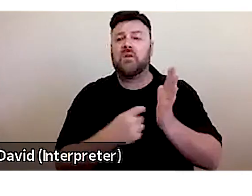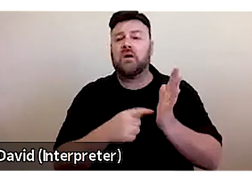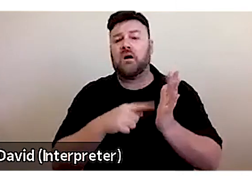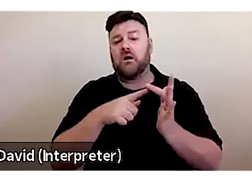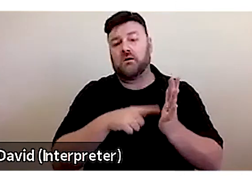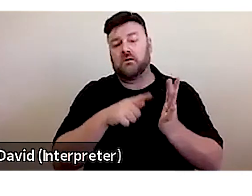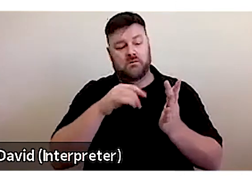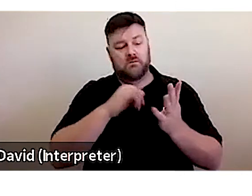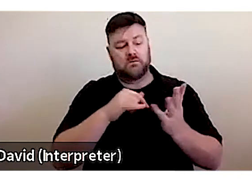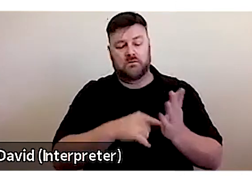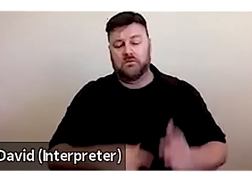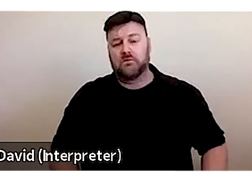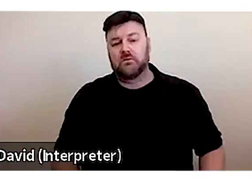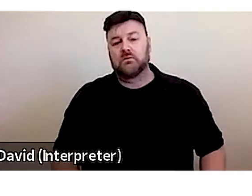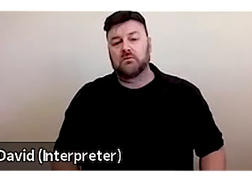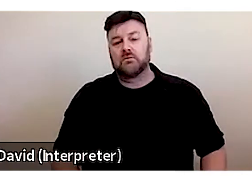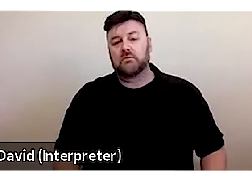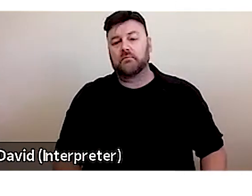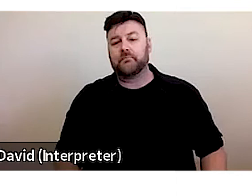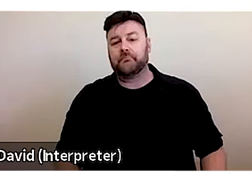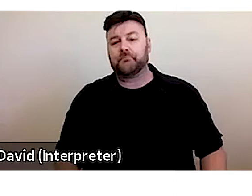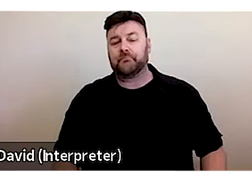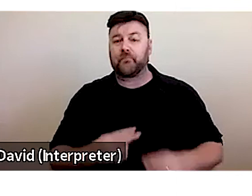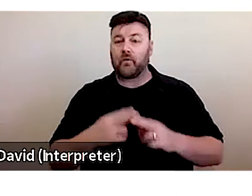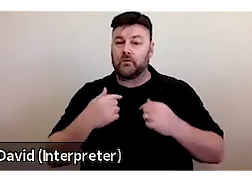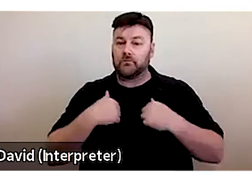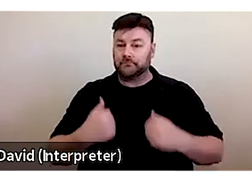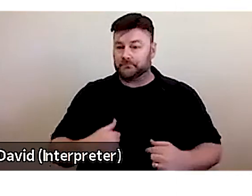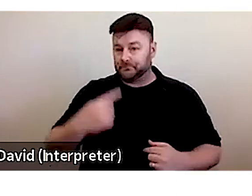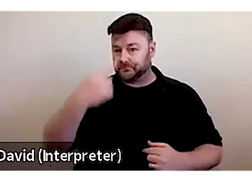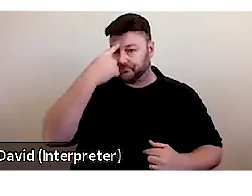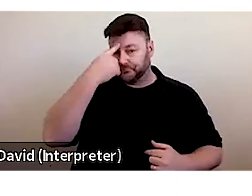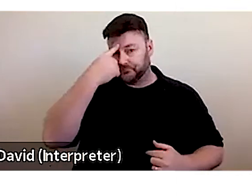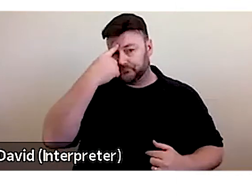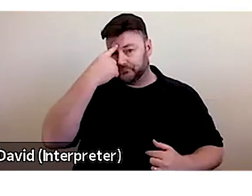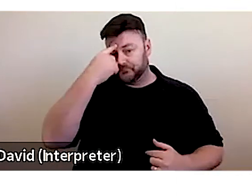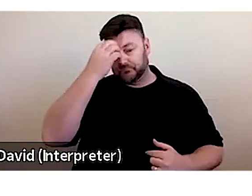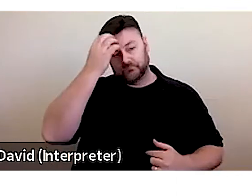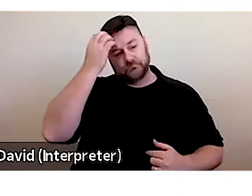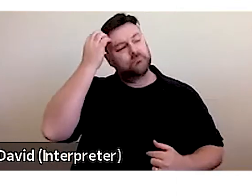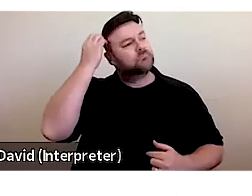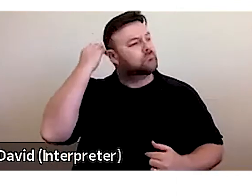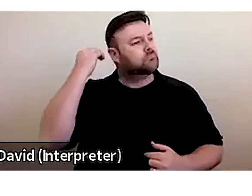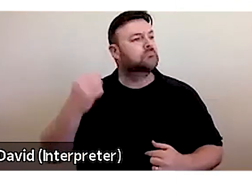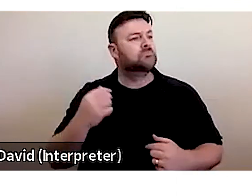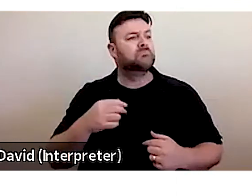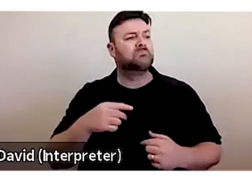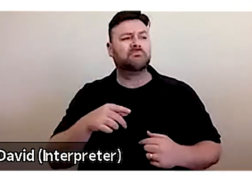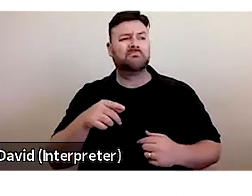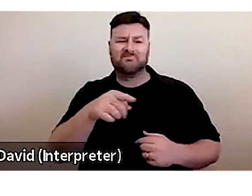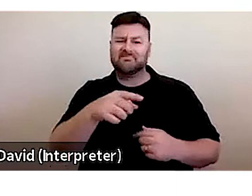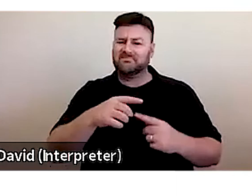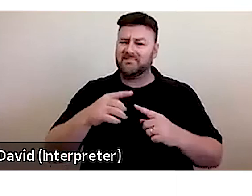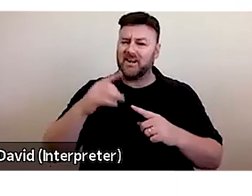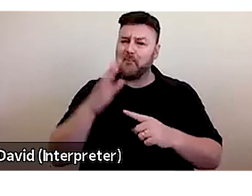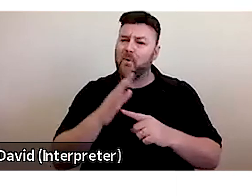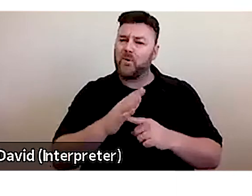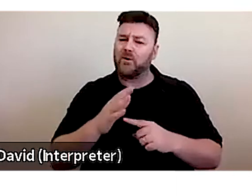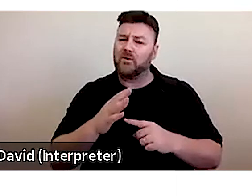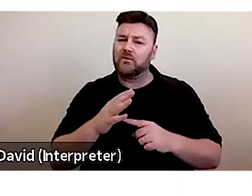I think it's important to remember who owns the work.